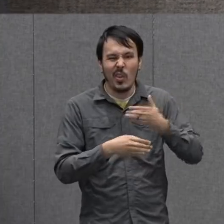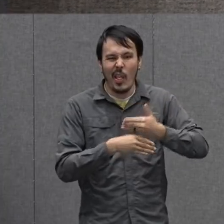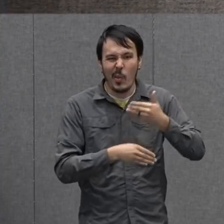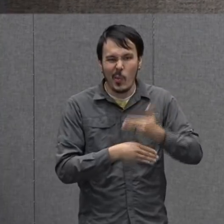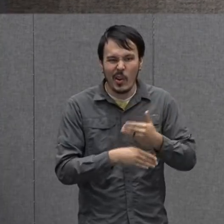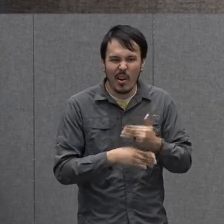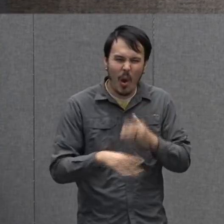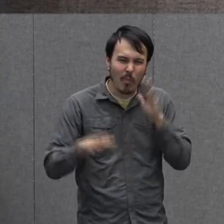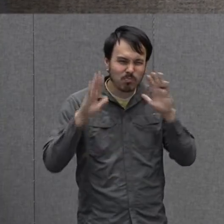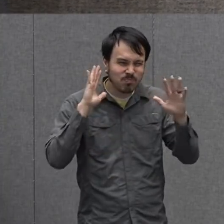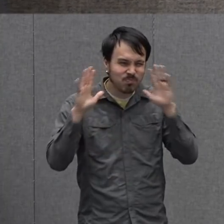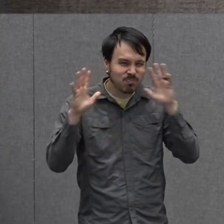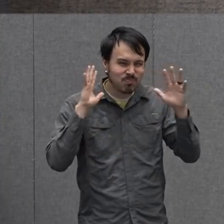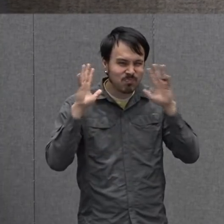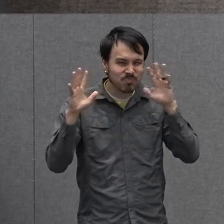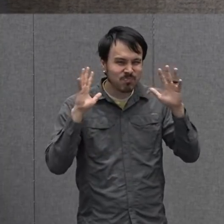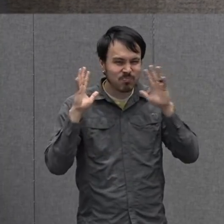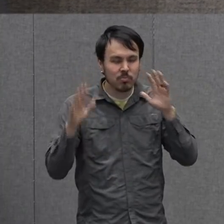Butch Aggie barked and barked.